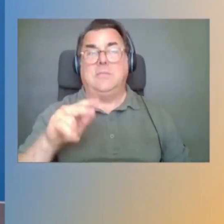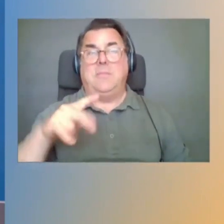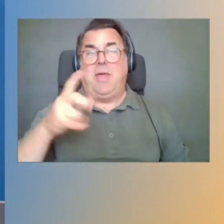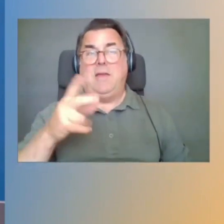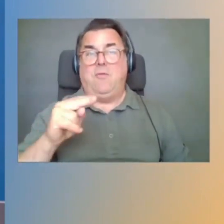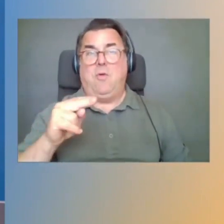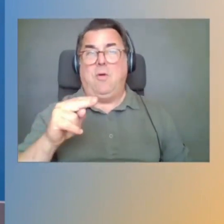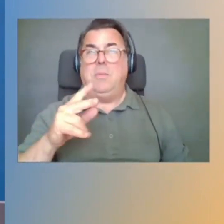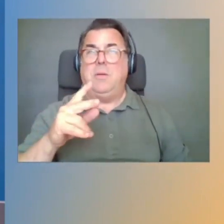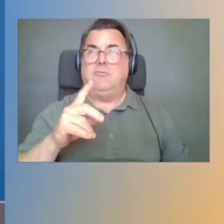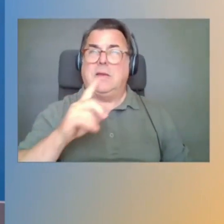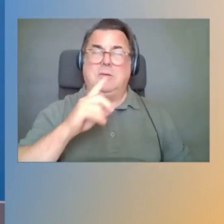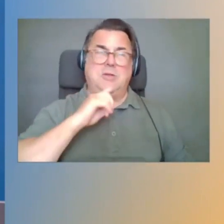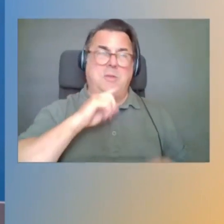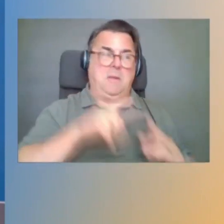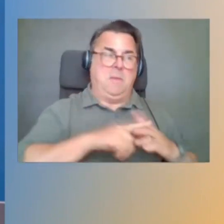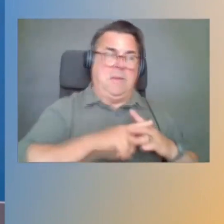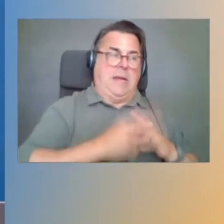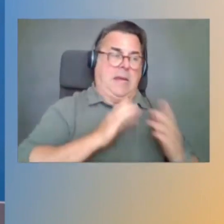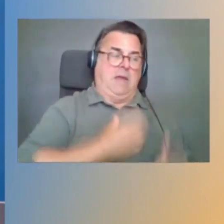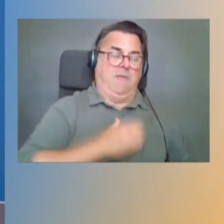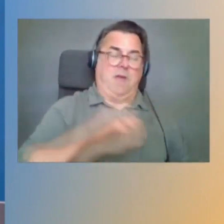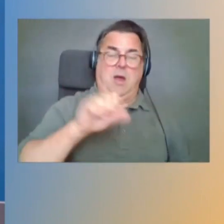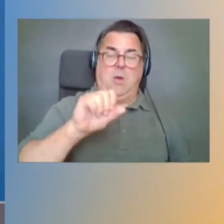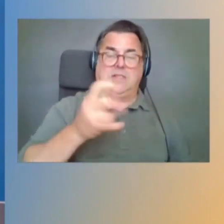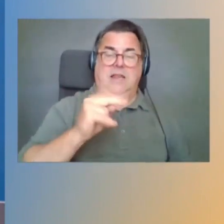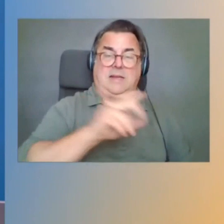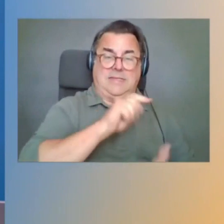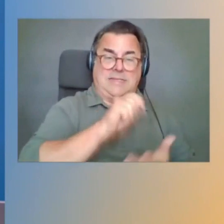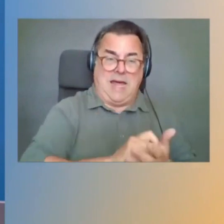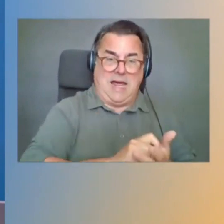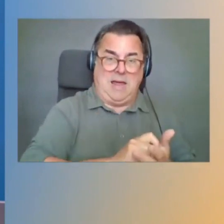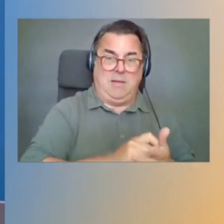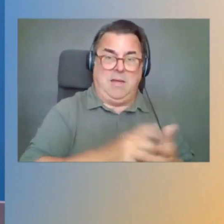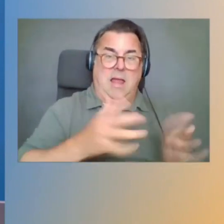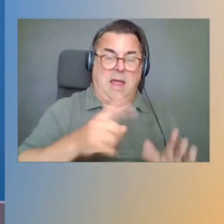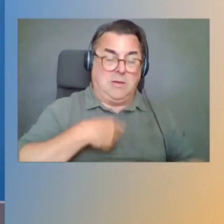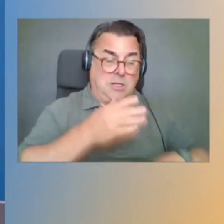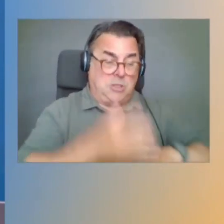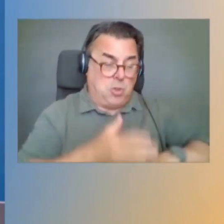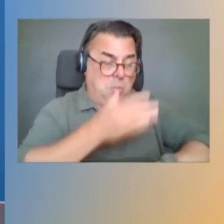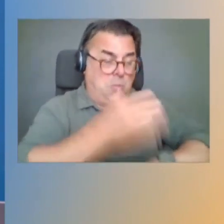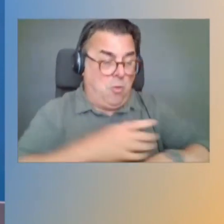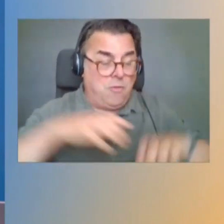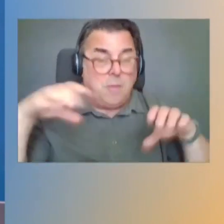so this is what allows AWS to really improve the performance, not only at the processor level